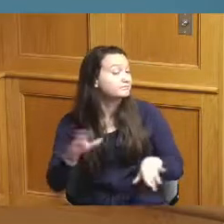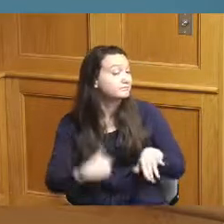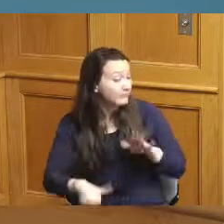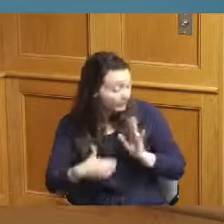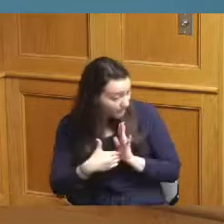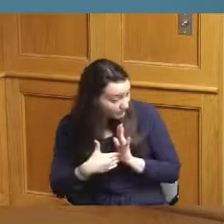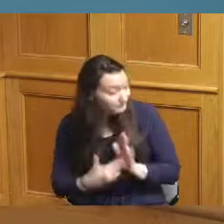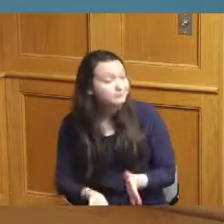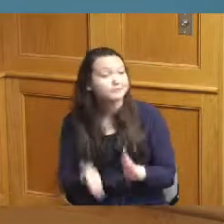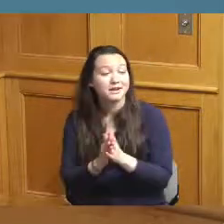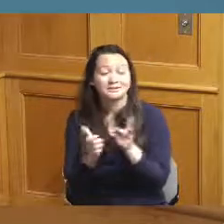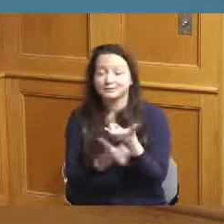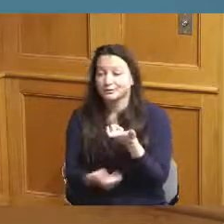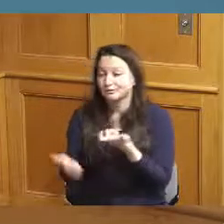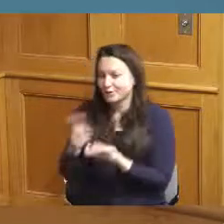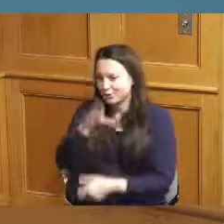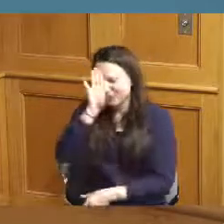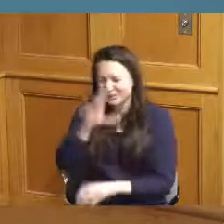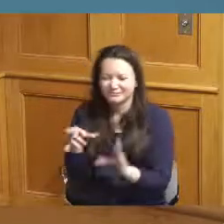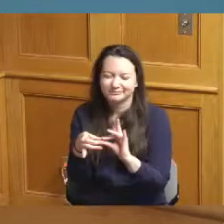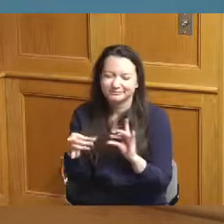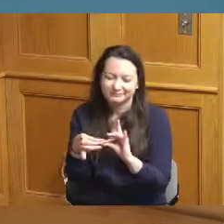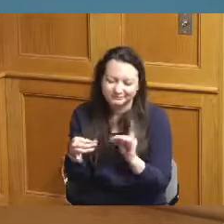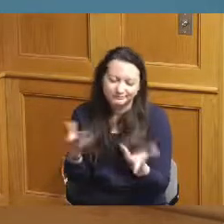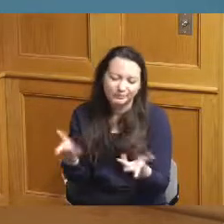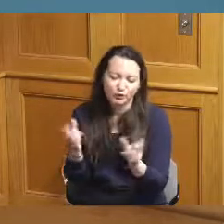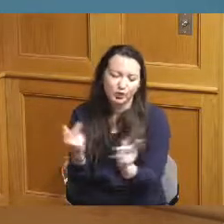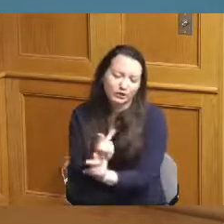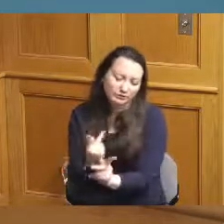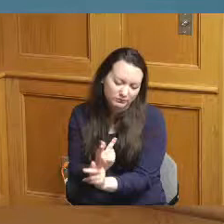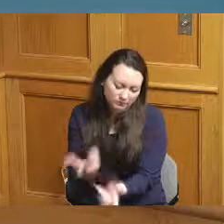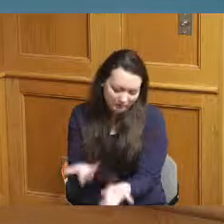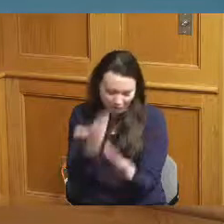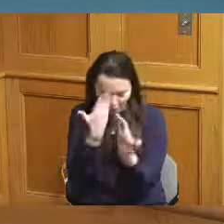asked the Administrator I know you said this was something you were working on I hope we can get